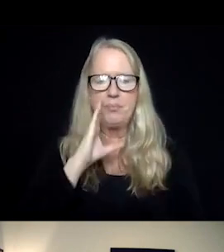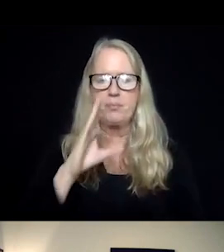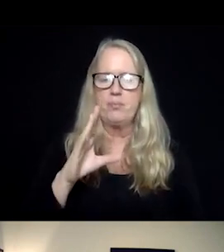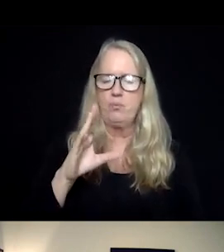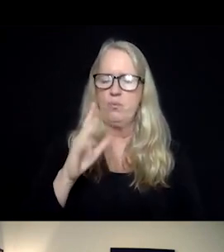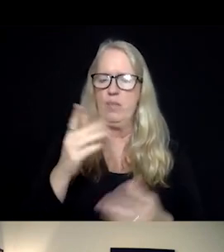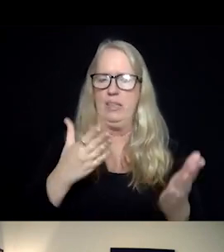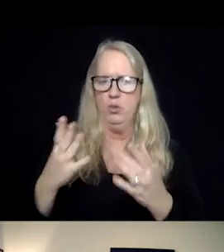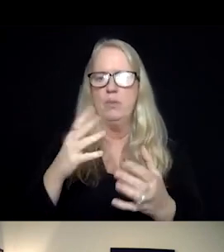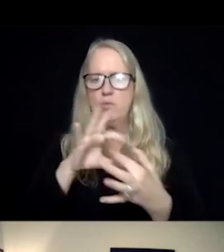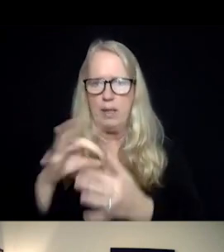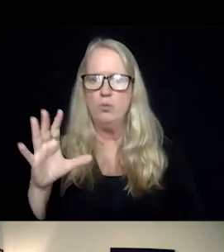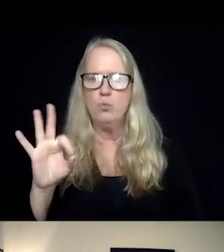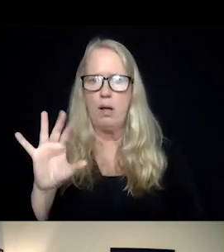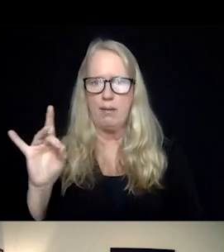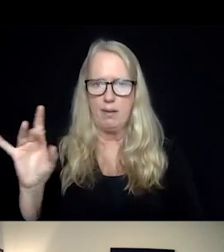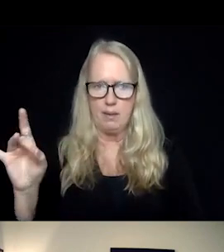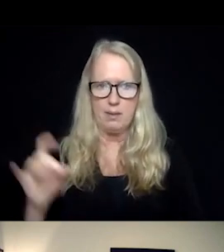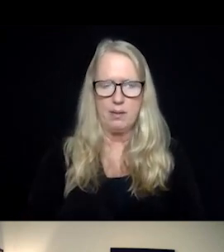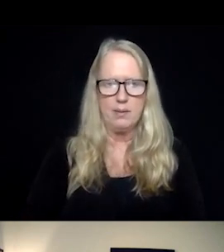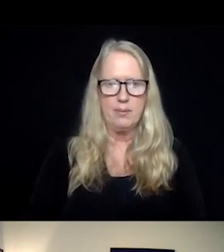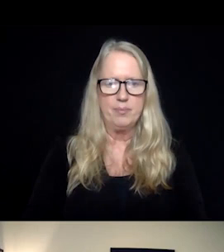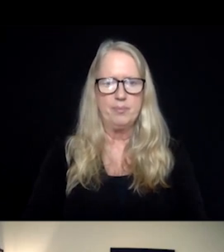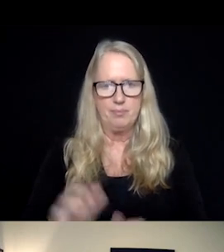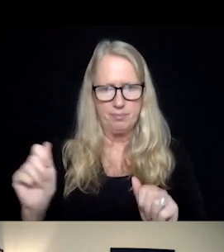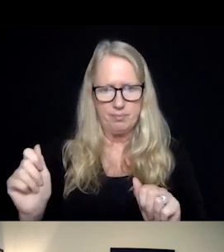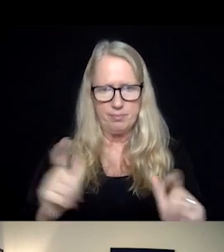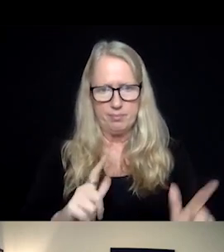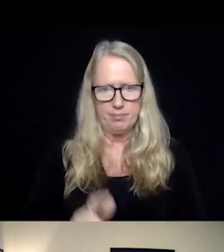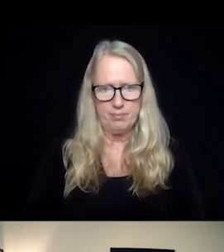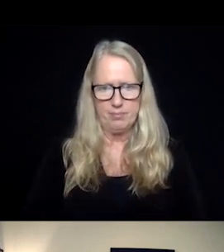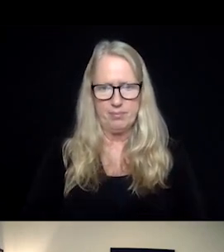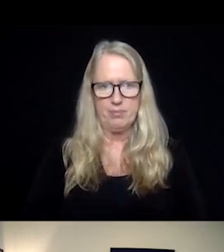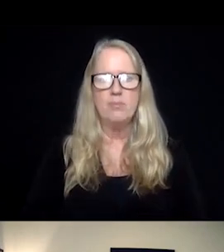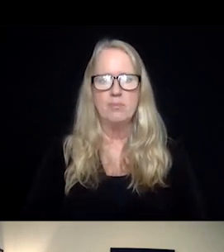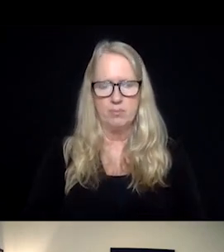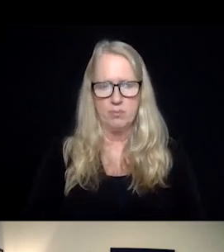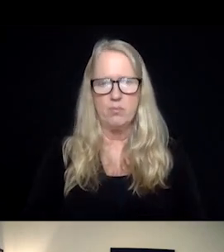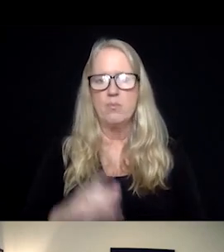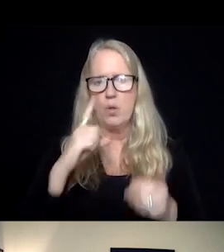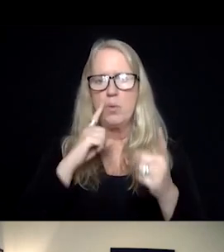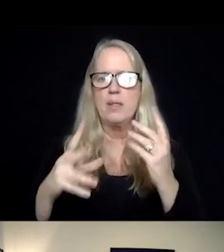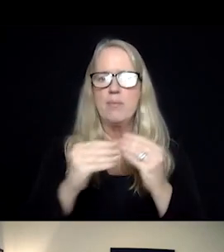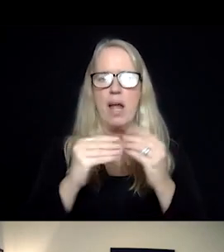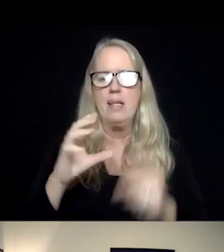AND WE WANT TO FLAG THE SAMHSA STORE AS ALWAYS.